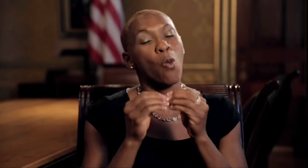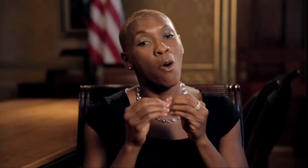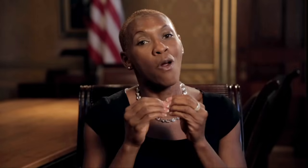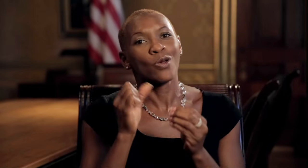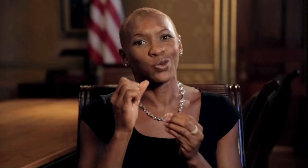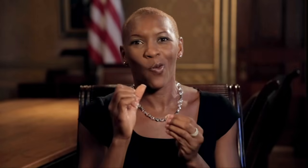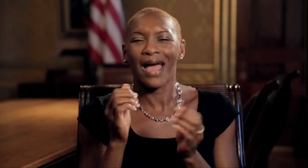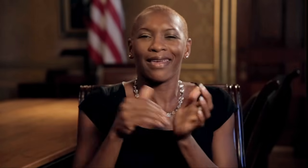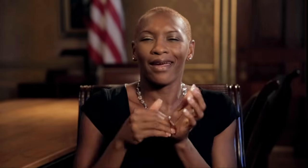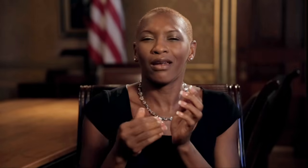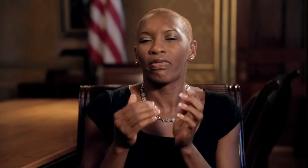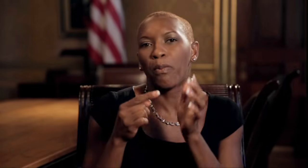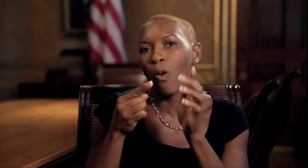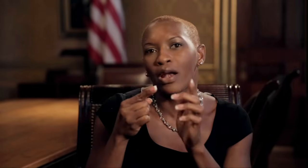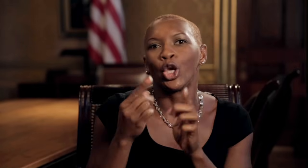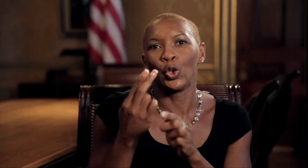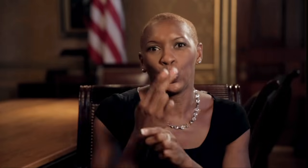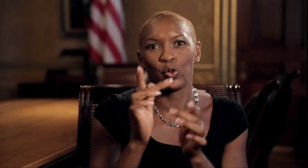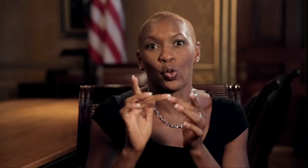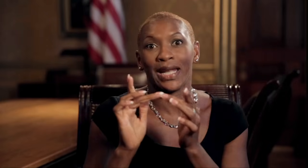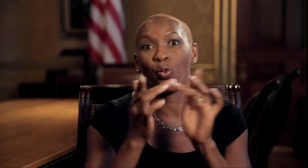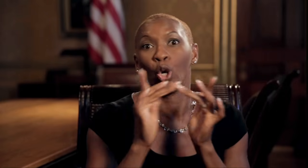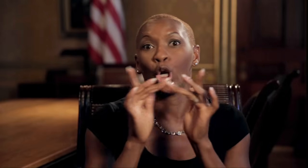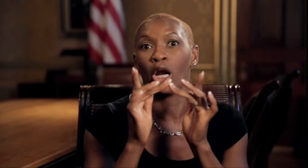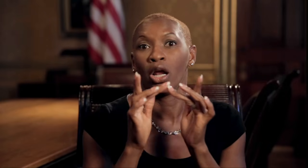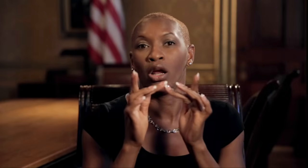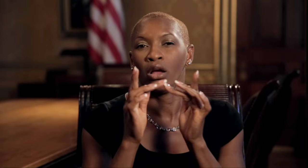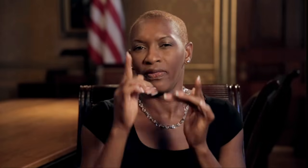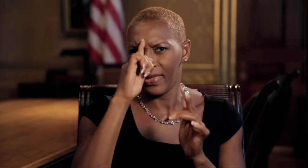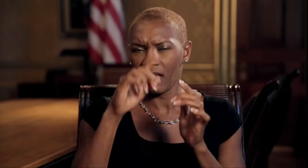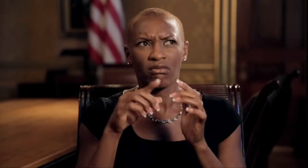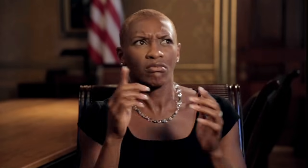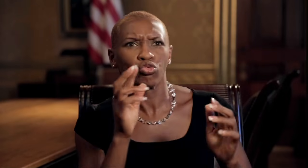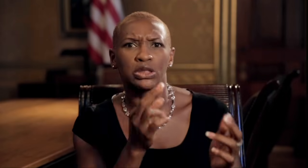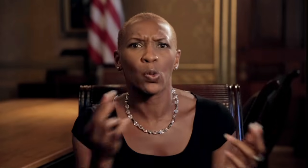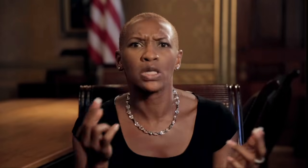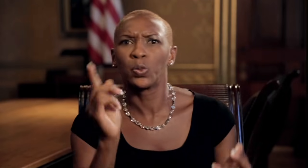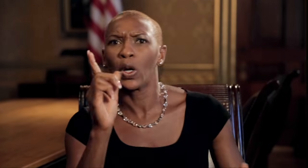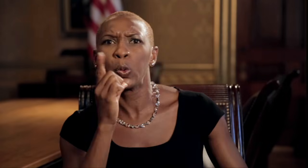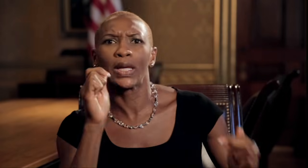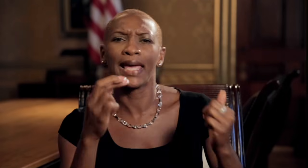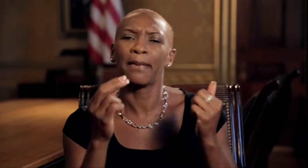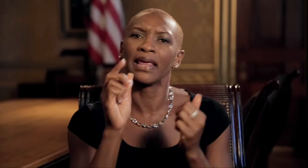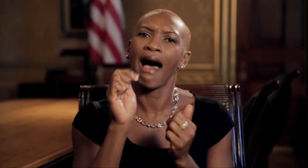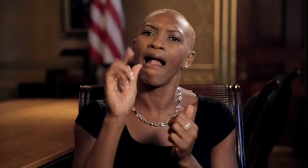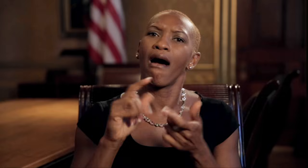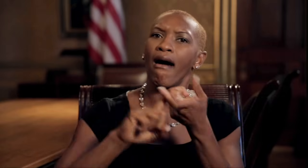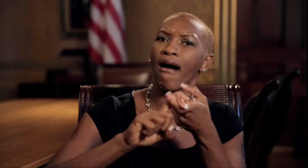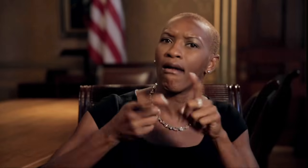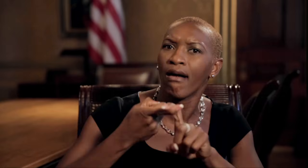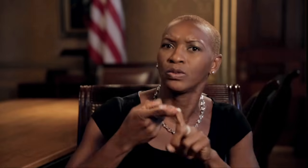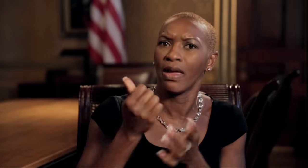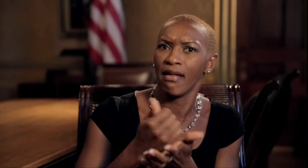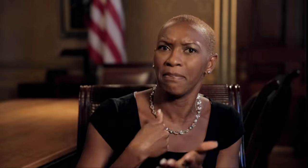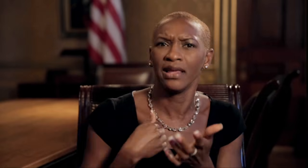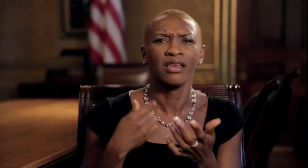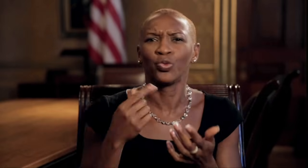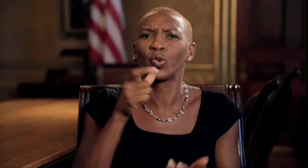Again, the point is to use your network. Think about your resources. Where and who are the allies who could help me?